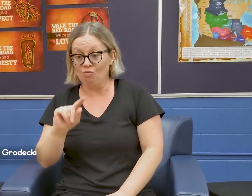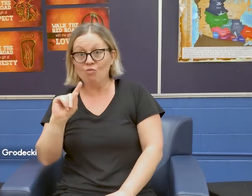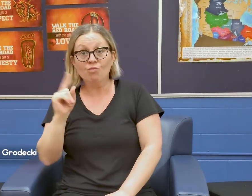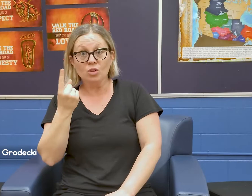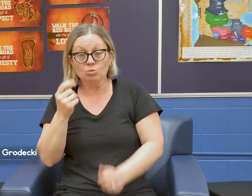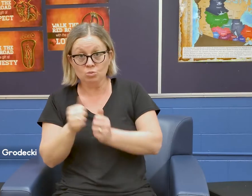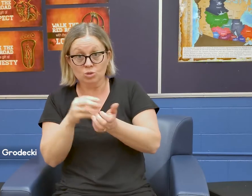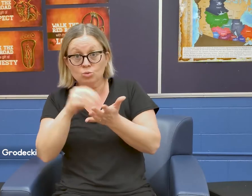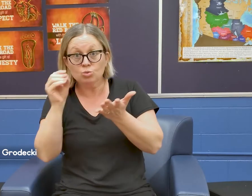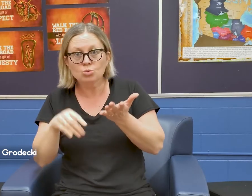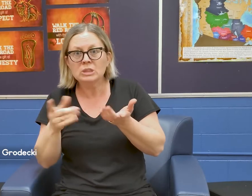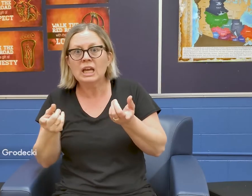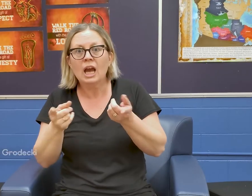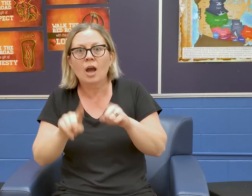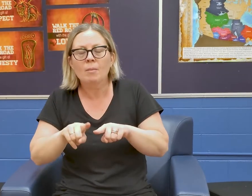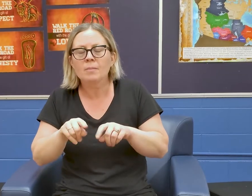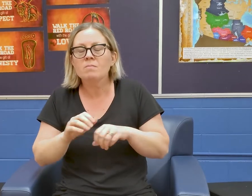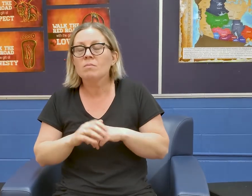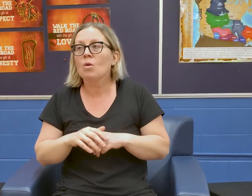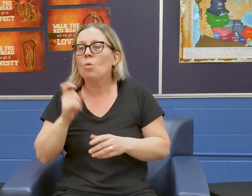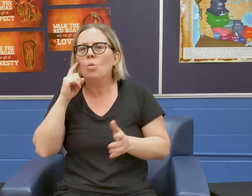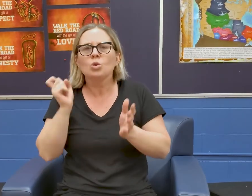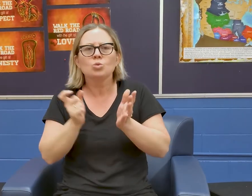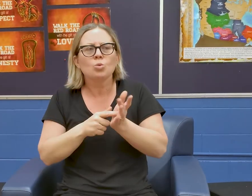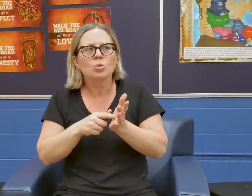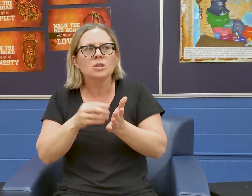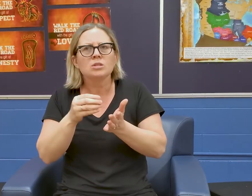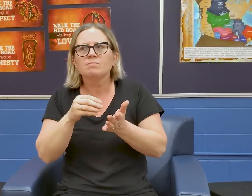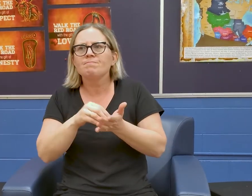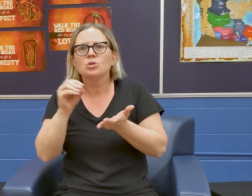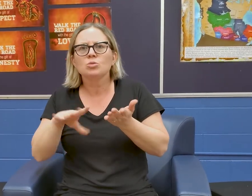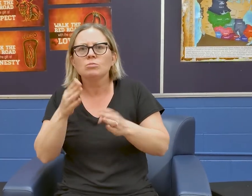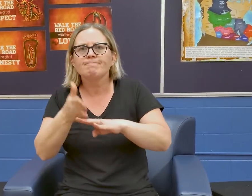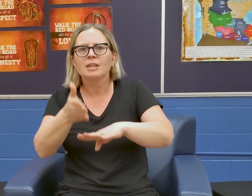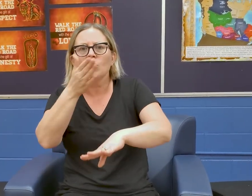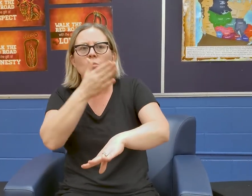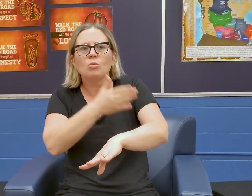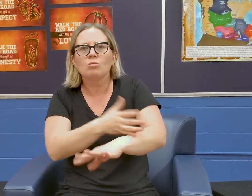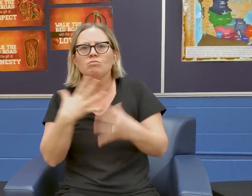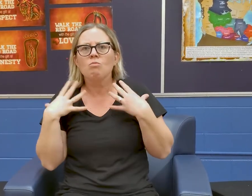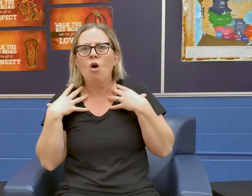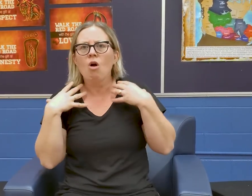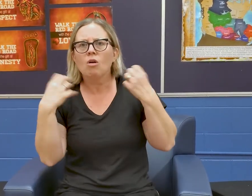First, with the students, I noticed students gained confidence